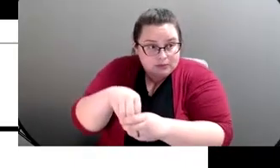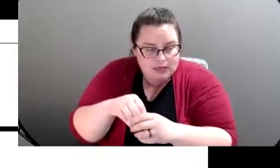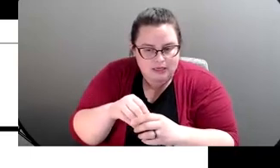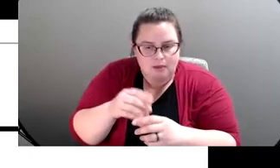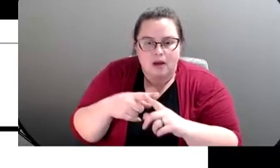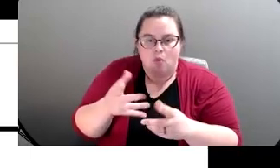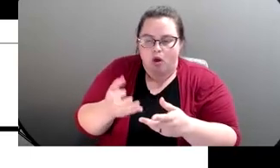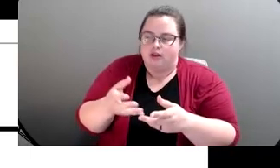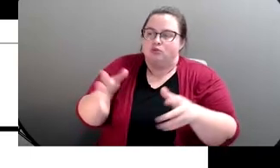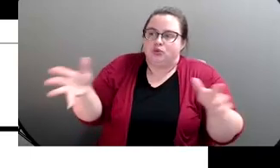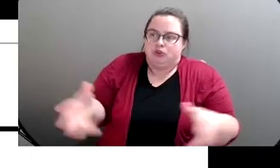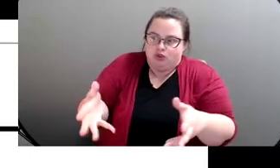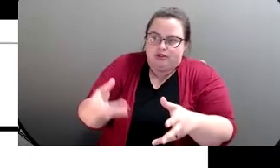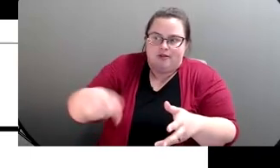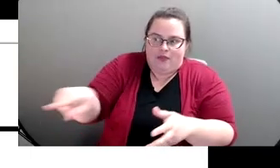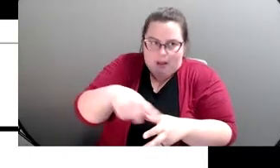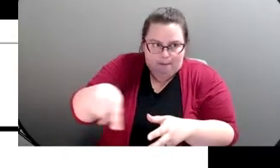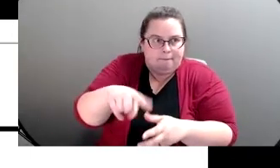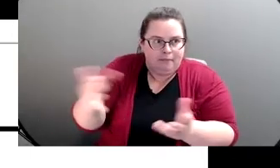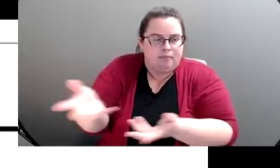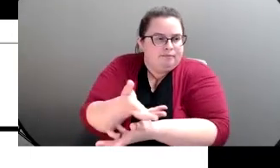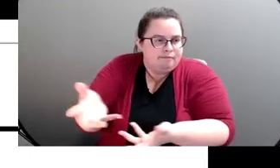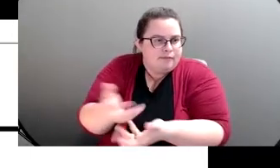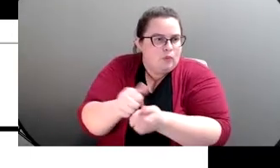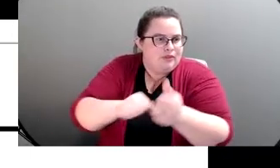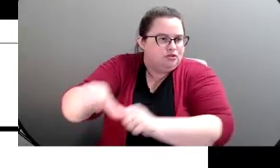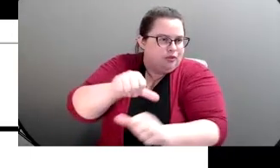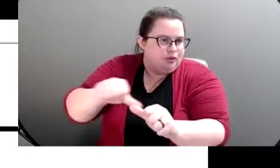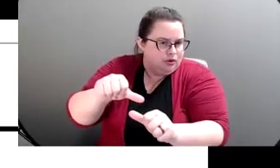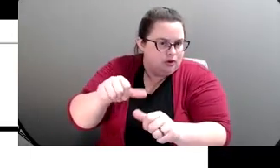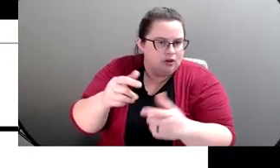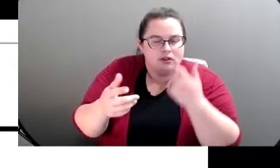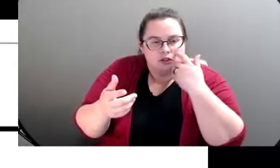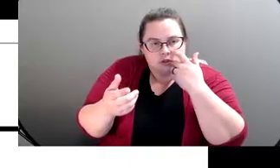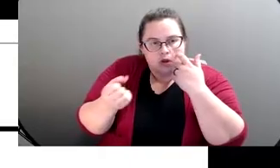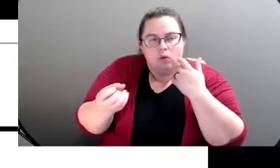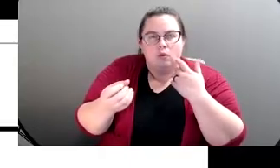So when you are in there, you're not giving answers.